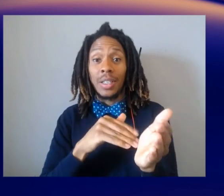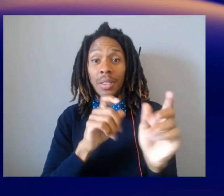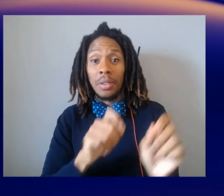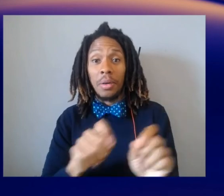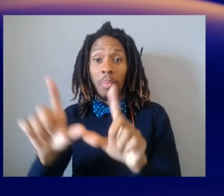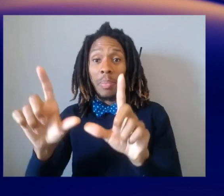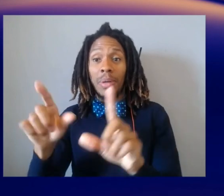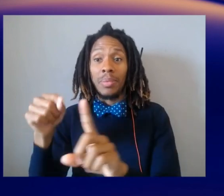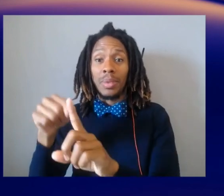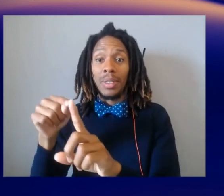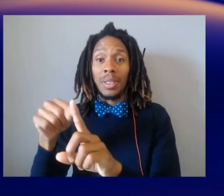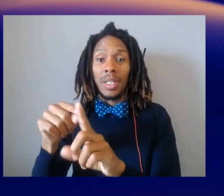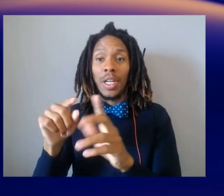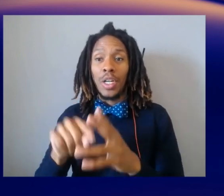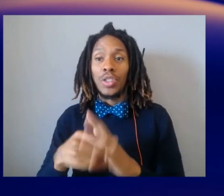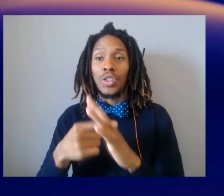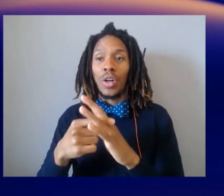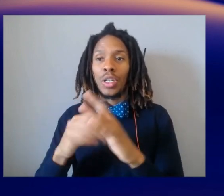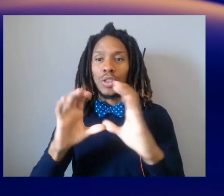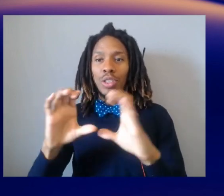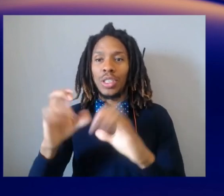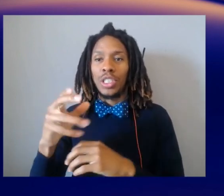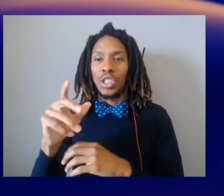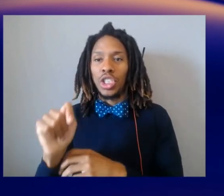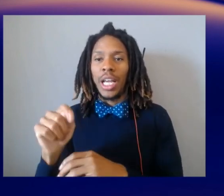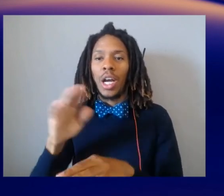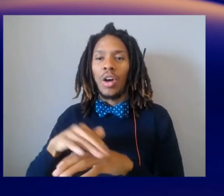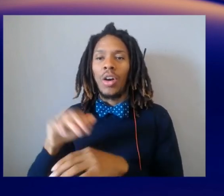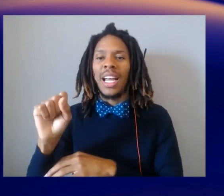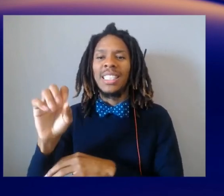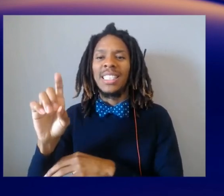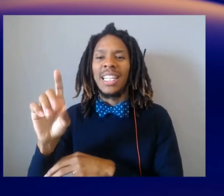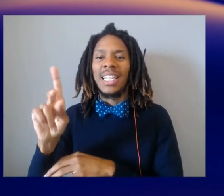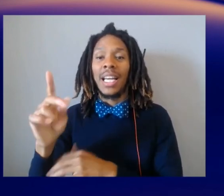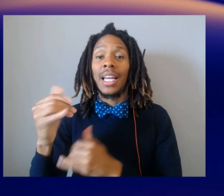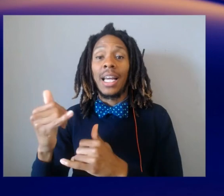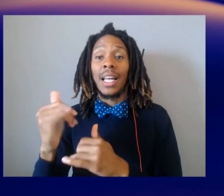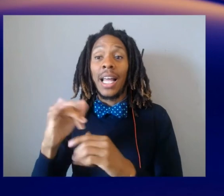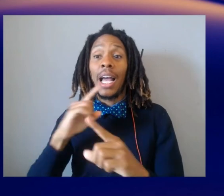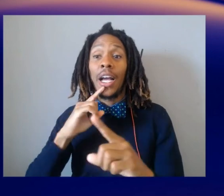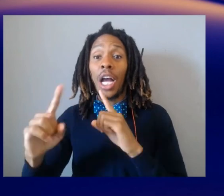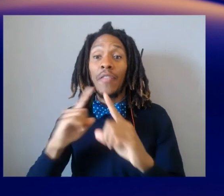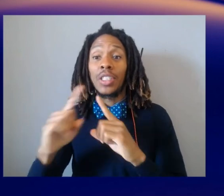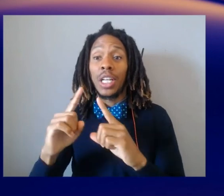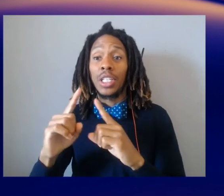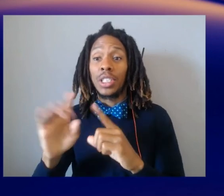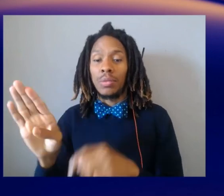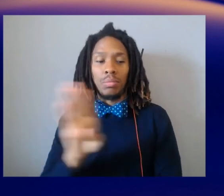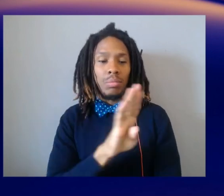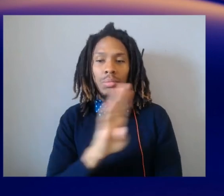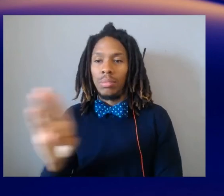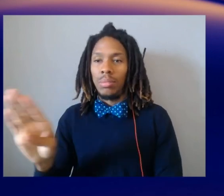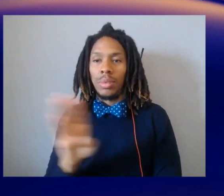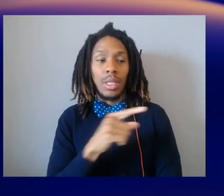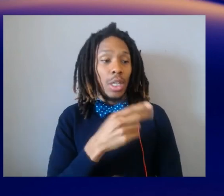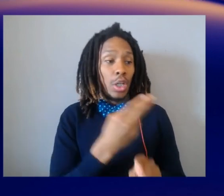start a Chime SDK chat. And so now that conversation is happening between the physician and the user, via SMS.